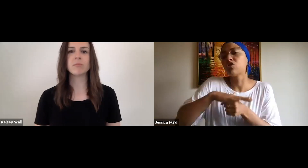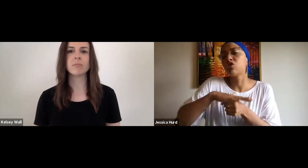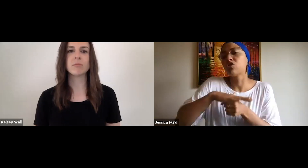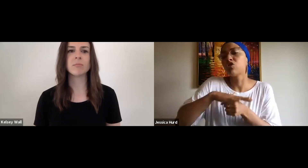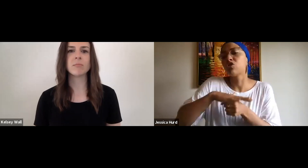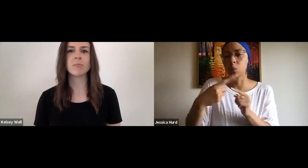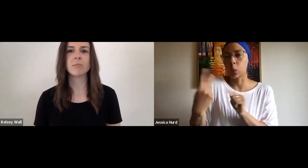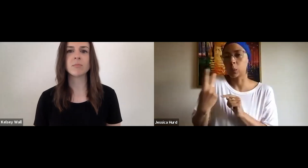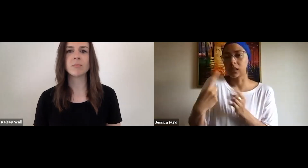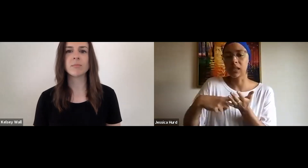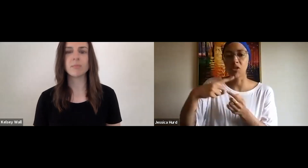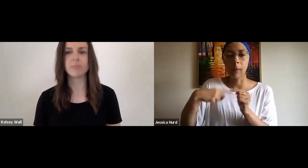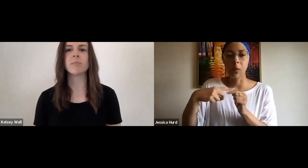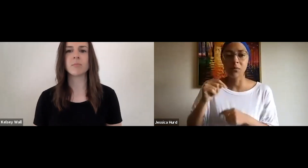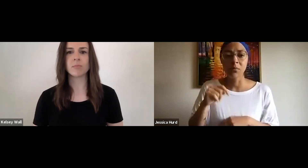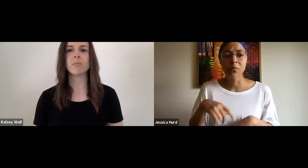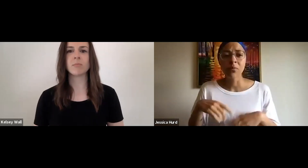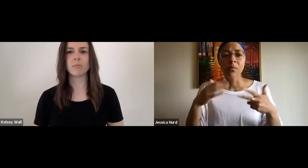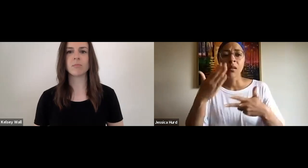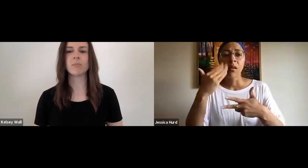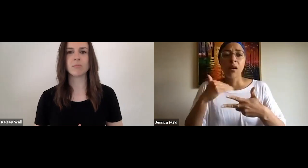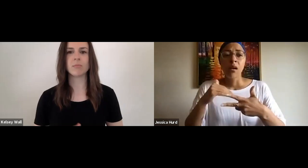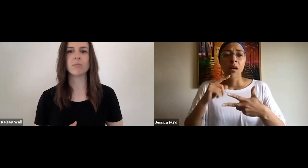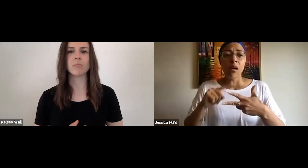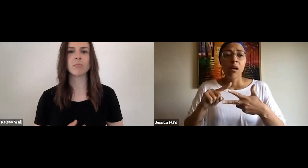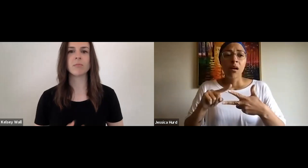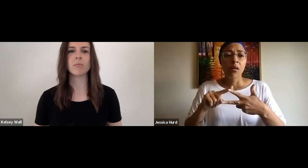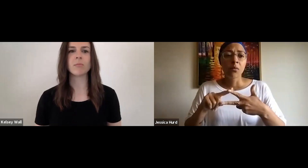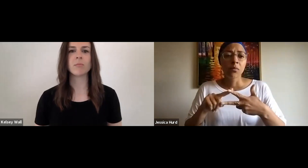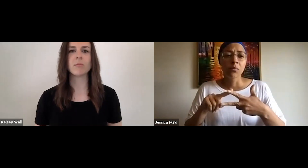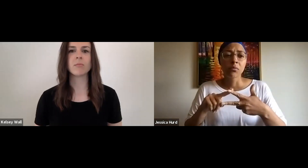how we can handle that stress and what we can do about it.